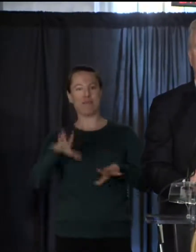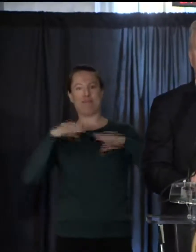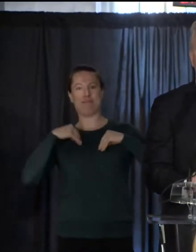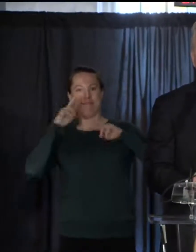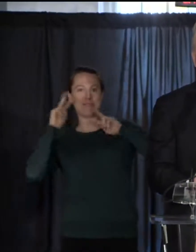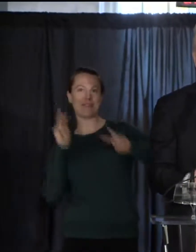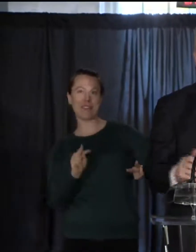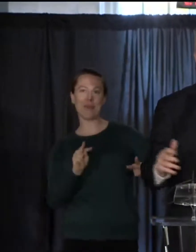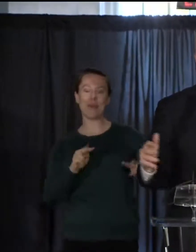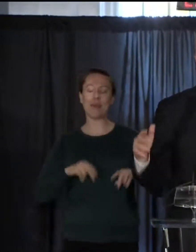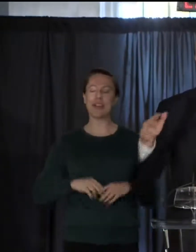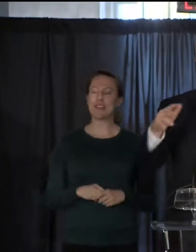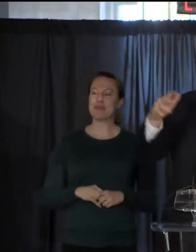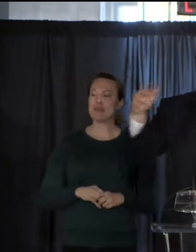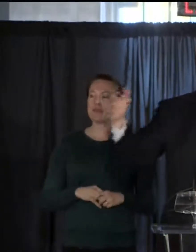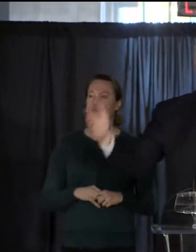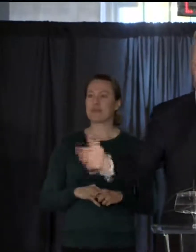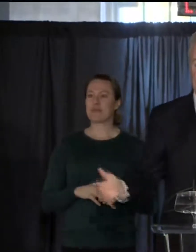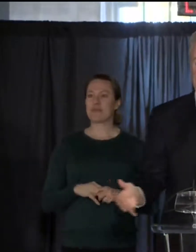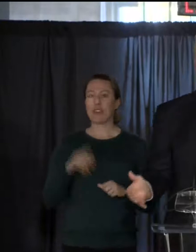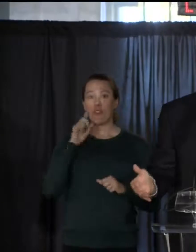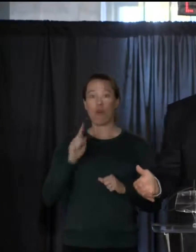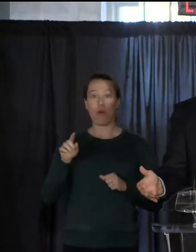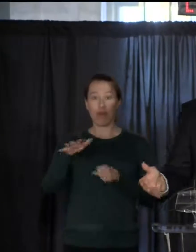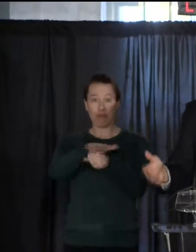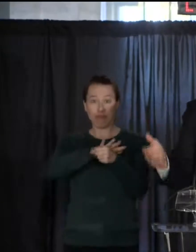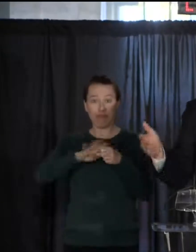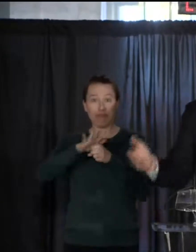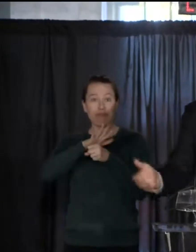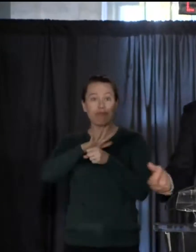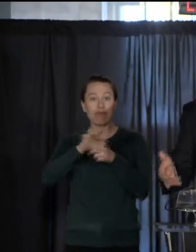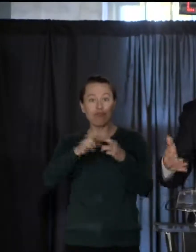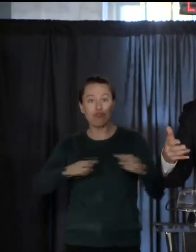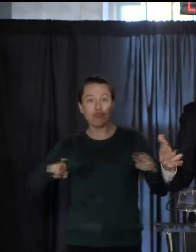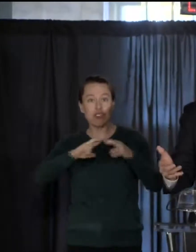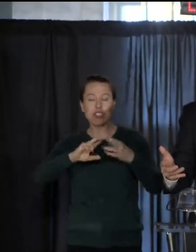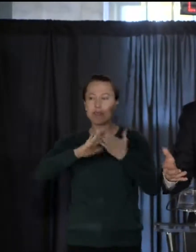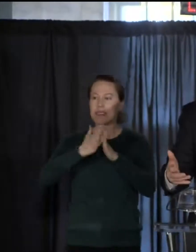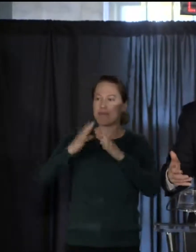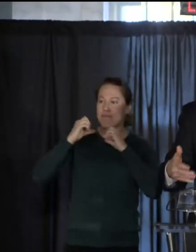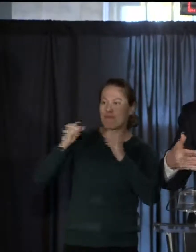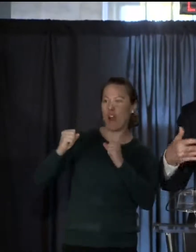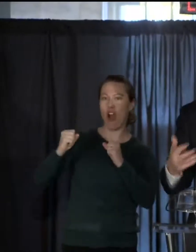ORDER FOR THIS WHOLE REGION TO BE STRONG AND VIBRANT AND